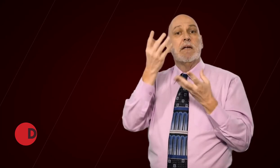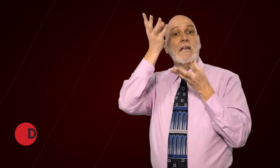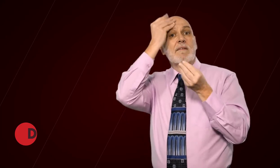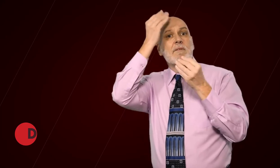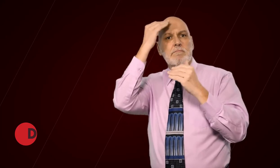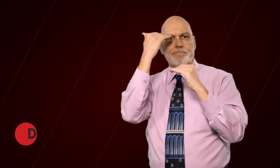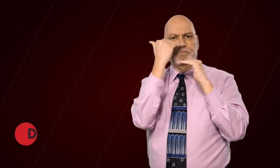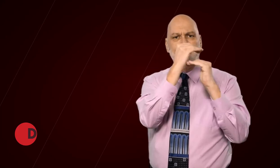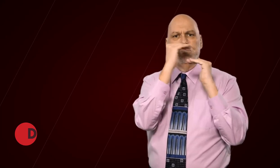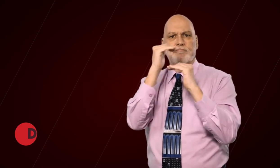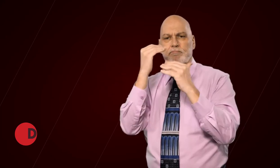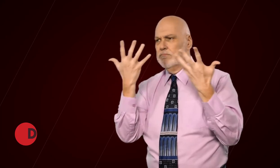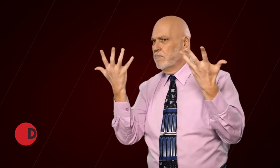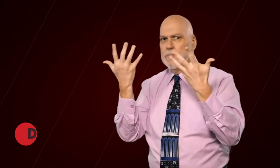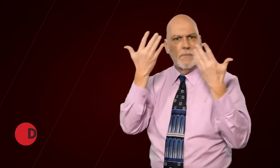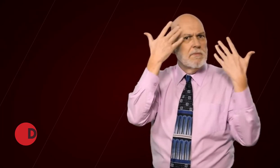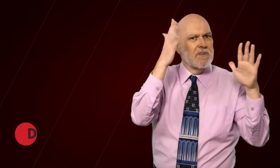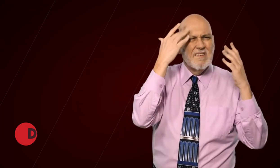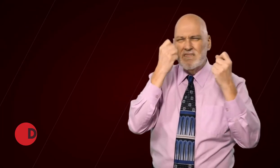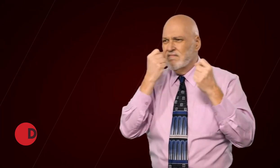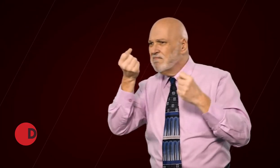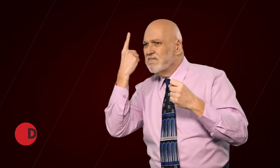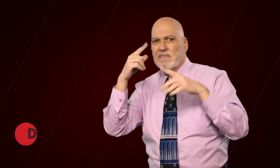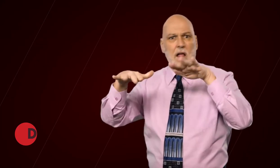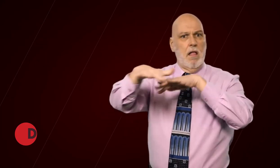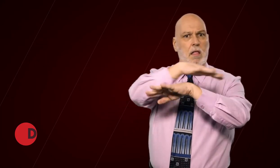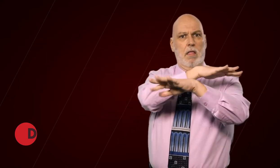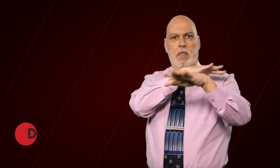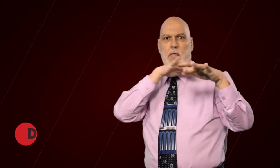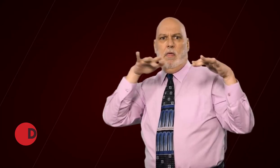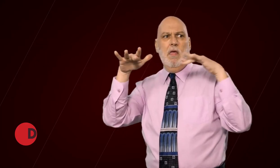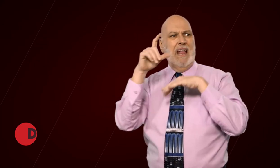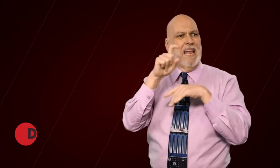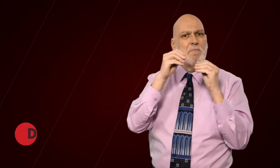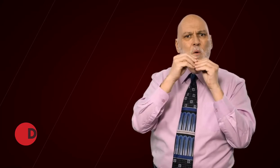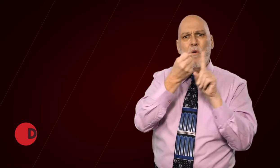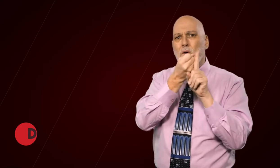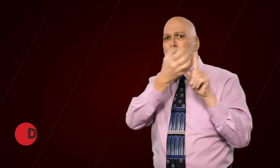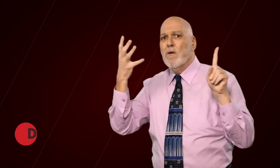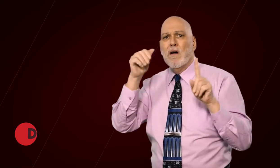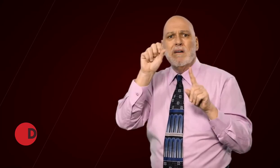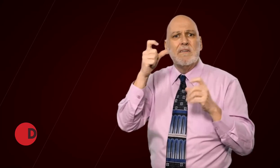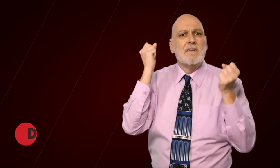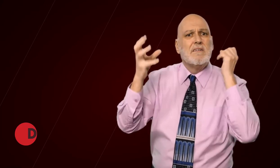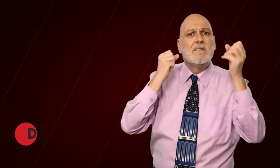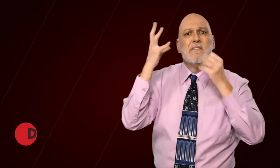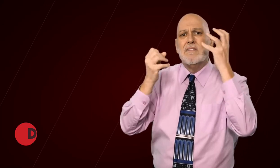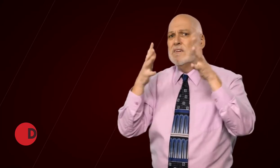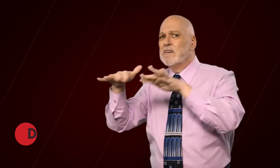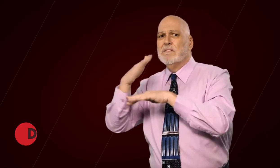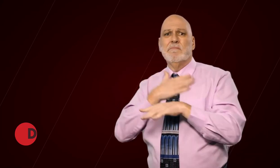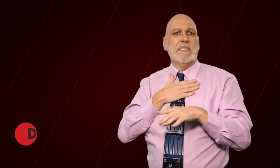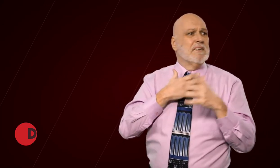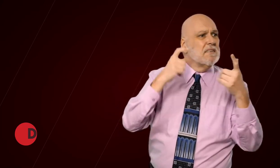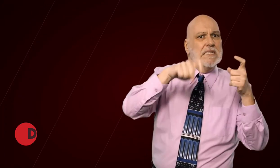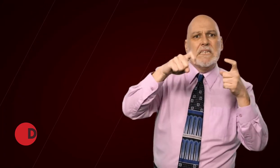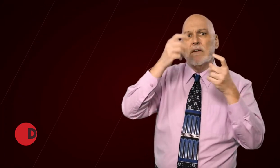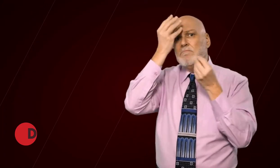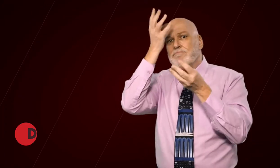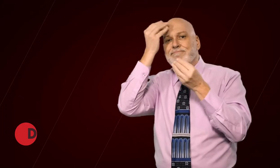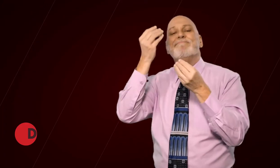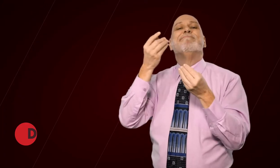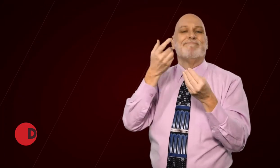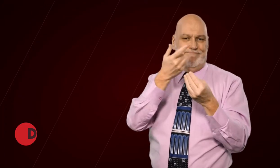They were concerned that with COVID-19 pandemic and limited